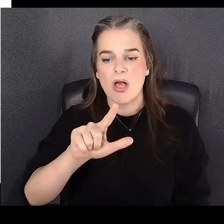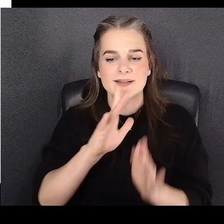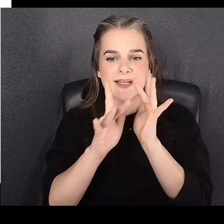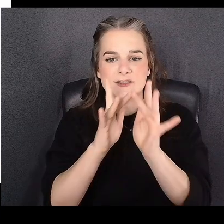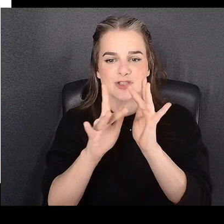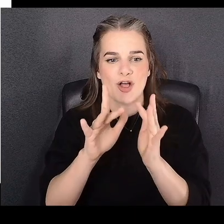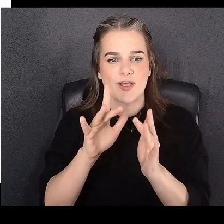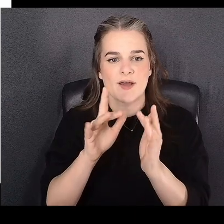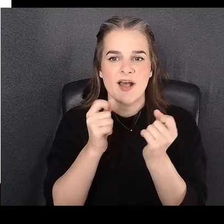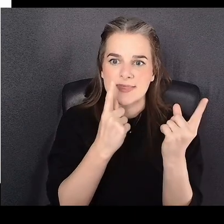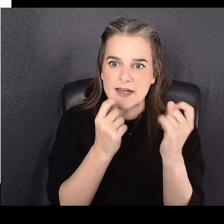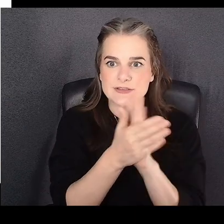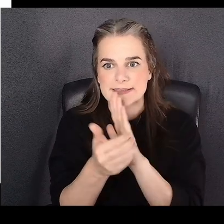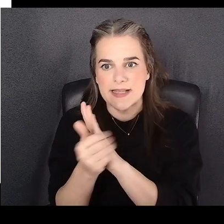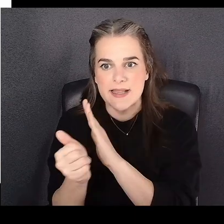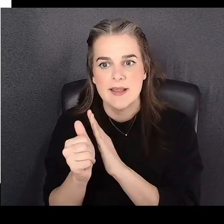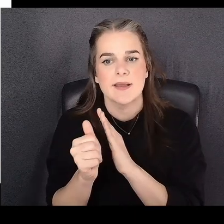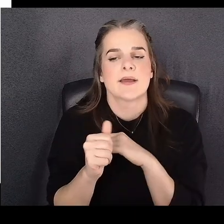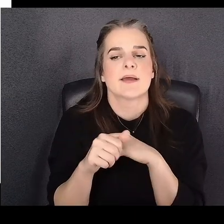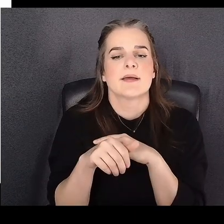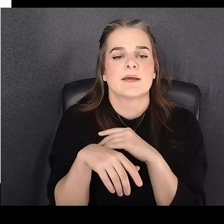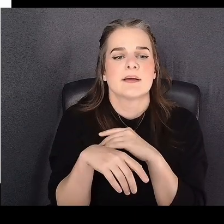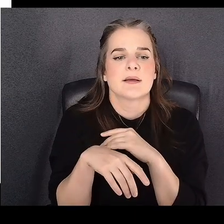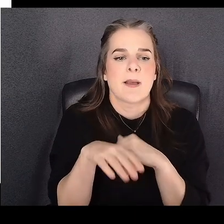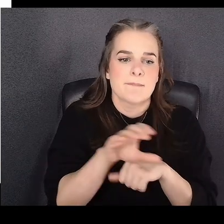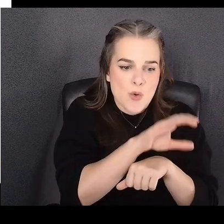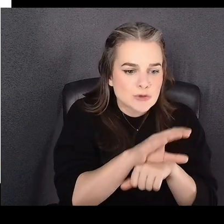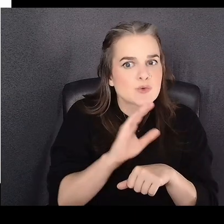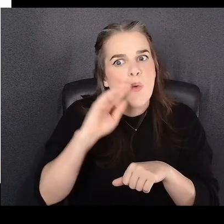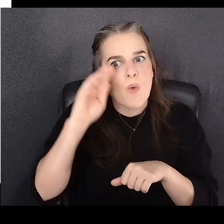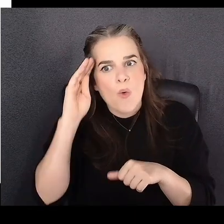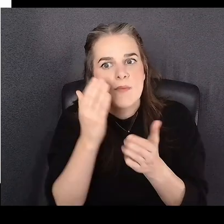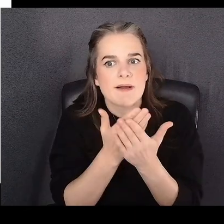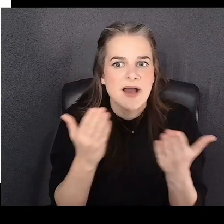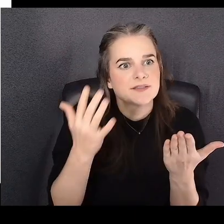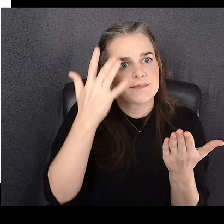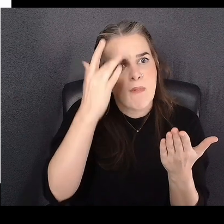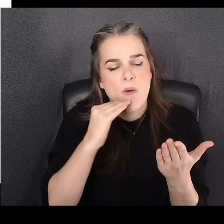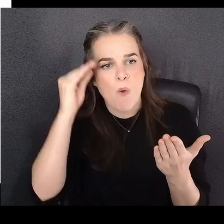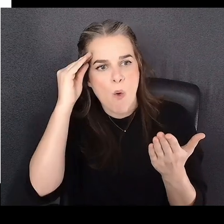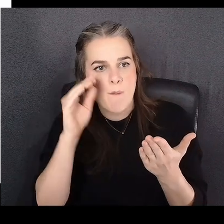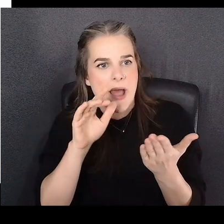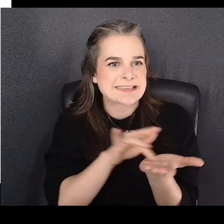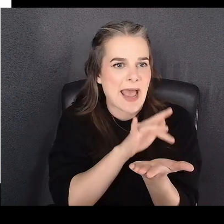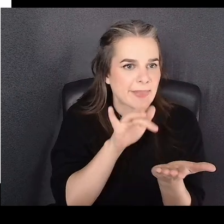computers, your devices, smart home, your tablets, all of it-- and software programming, understanding